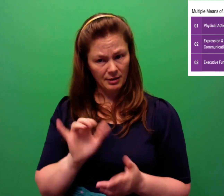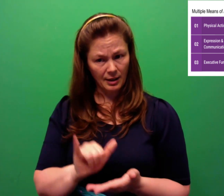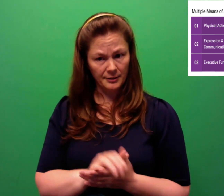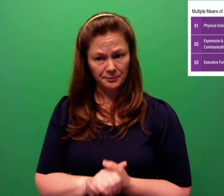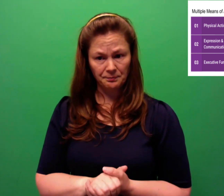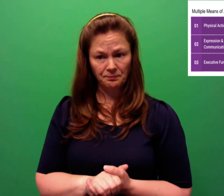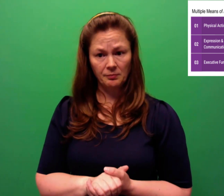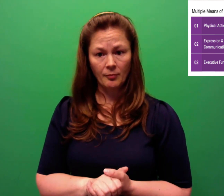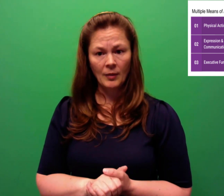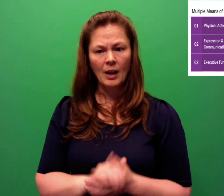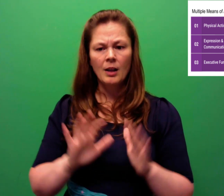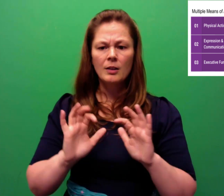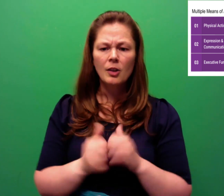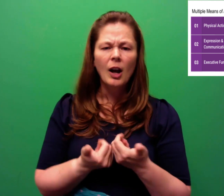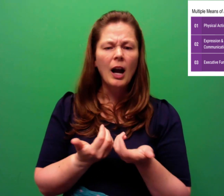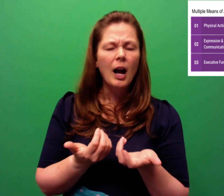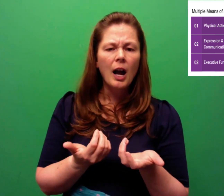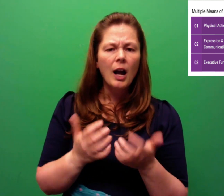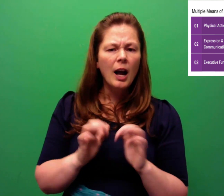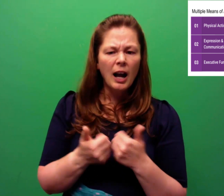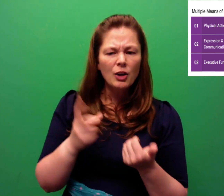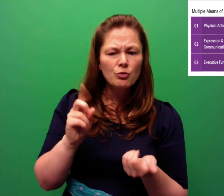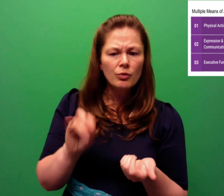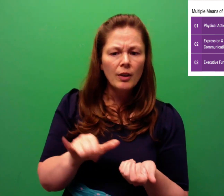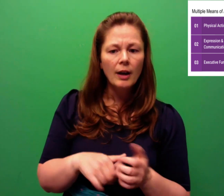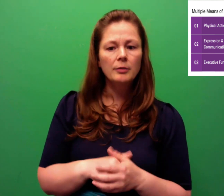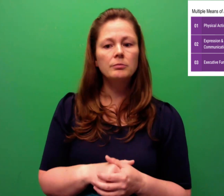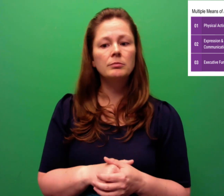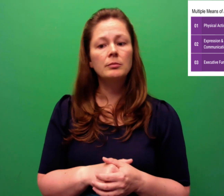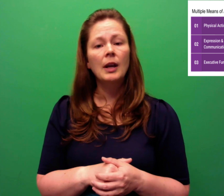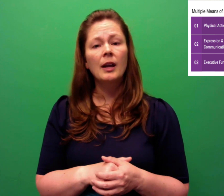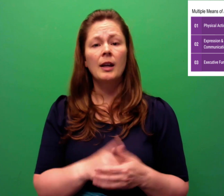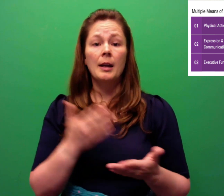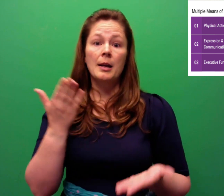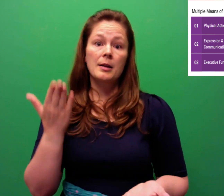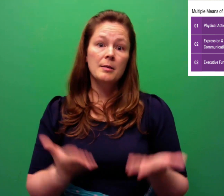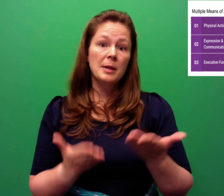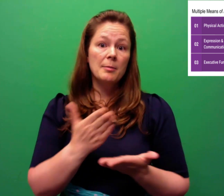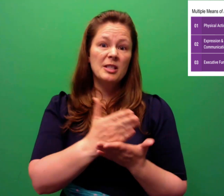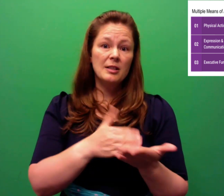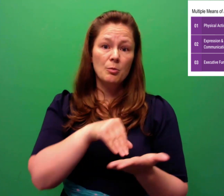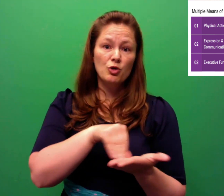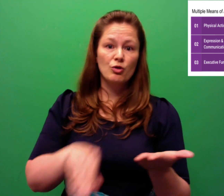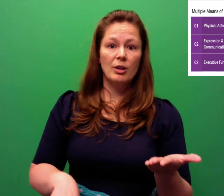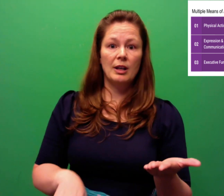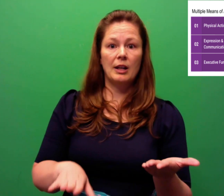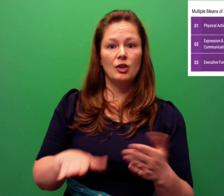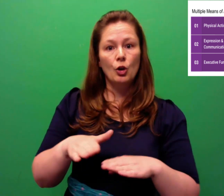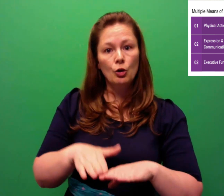tools and materials need to allow for this. How do you do this well? Maybe some